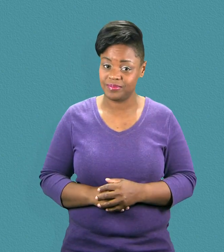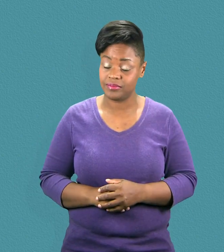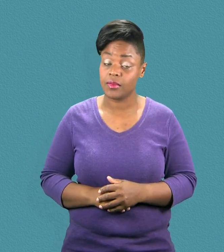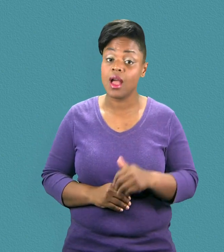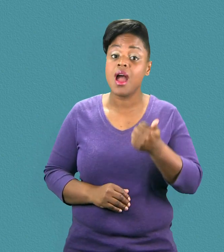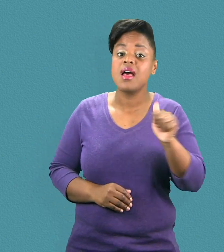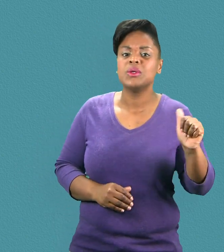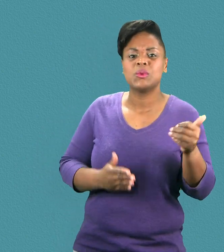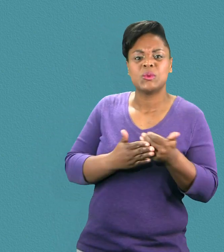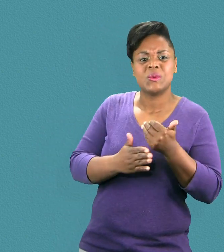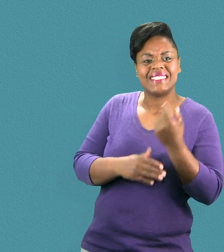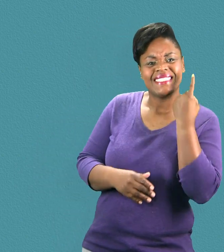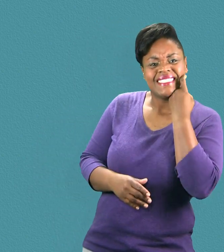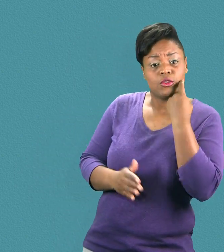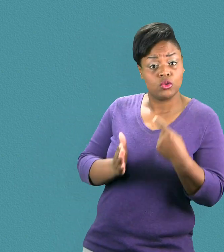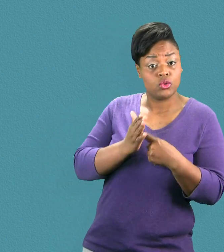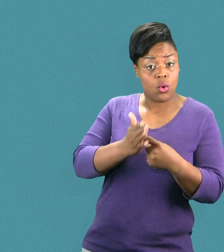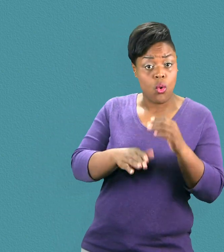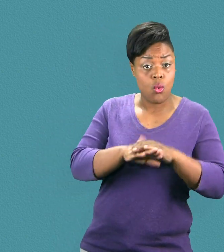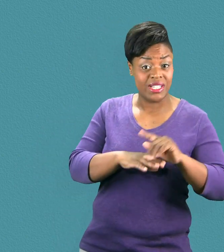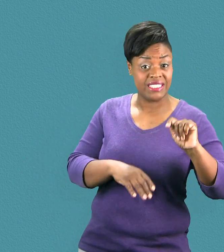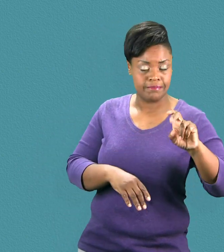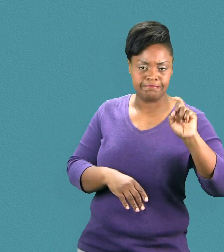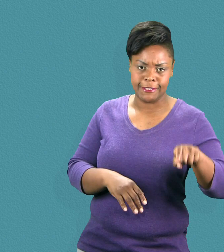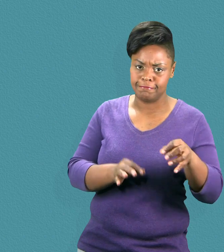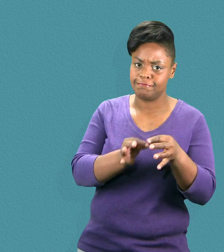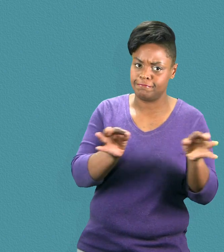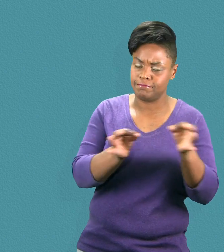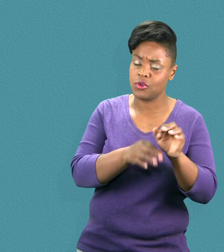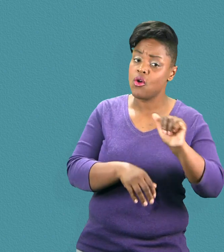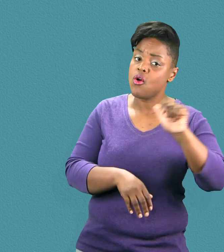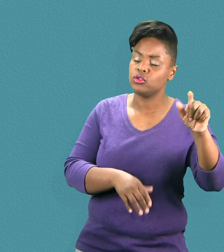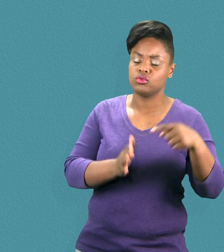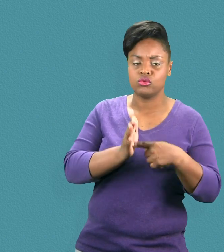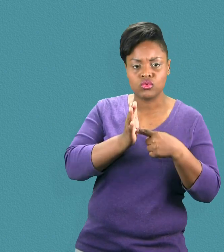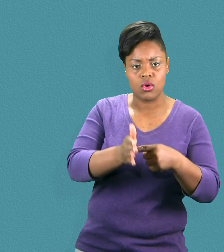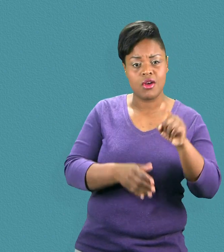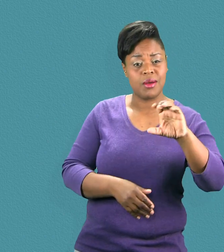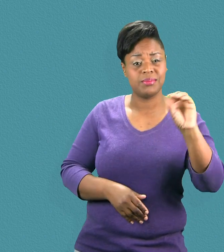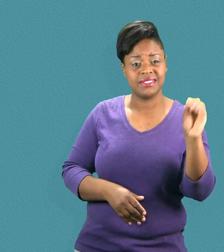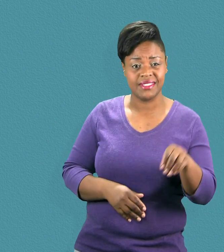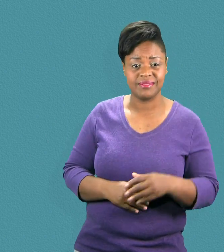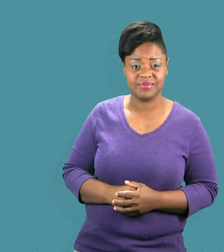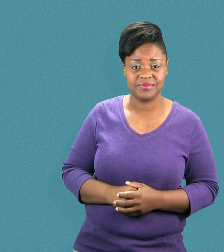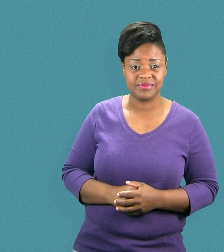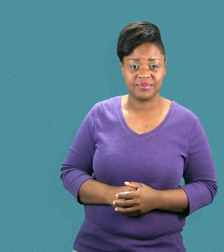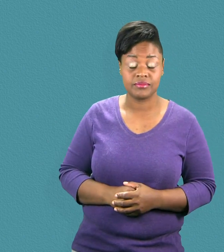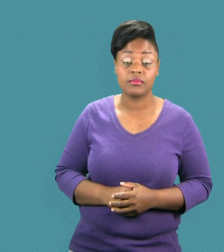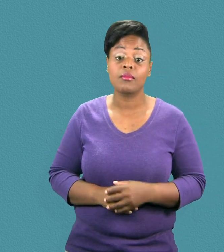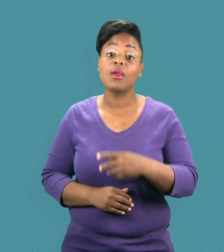100% of new programs shown on television that are not exempt must be captioned.